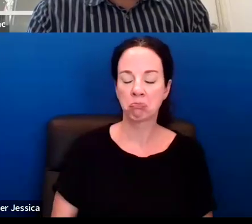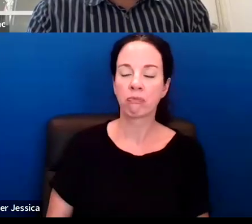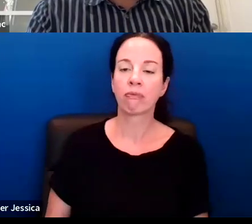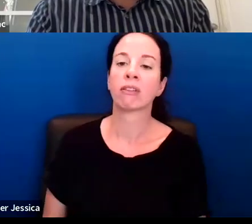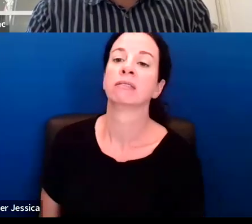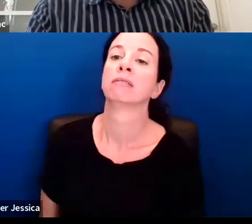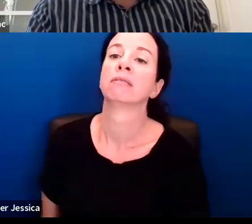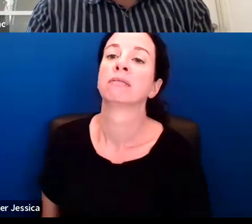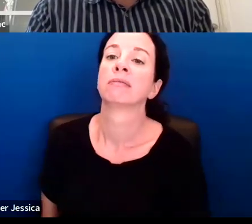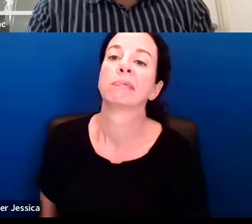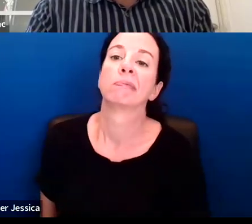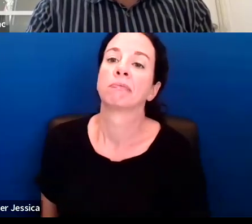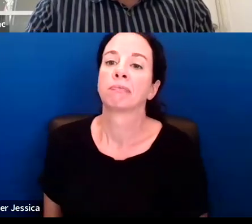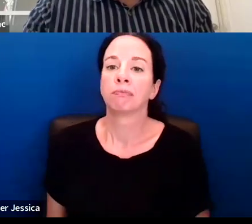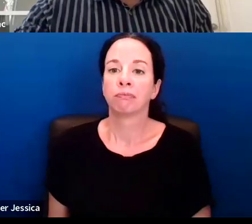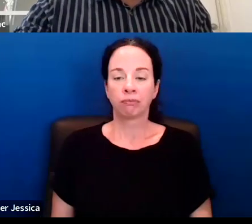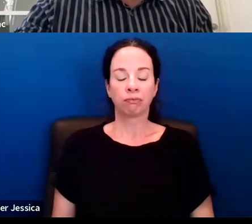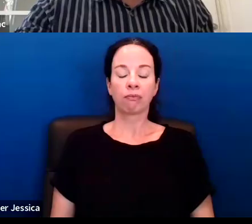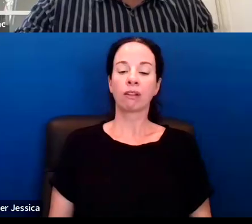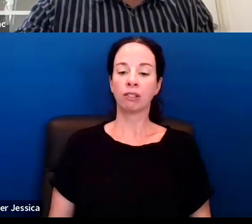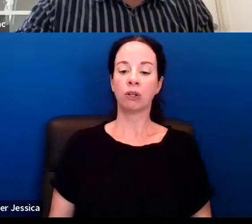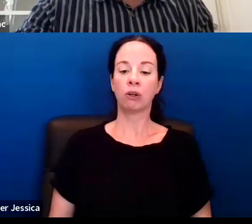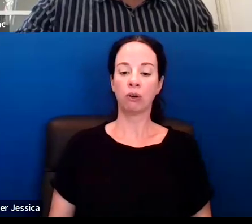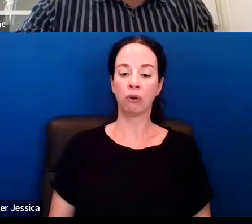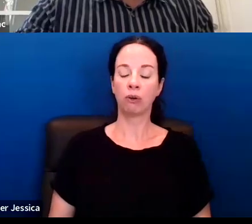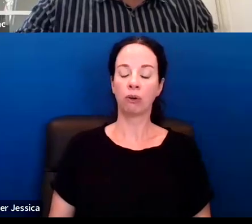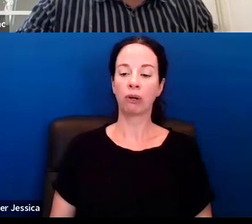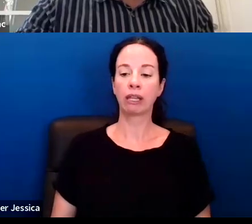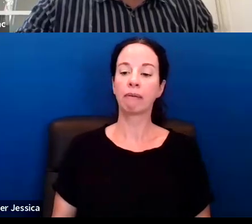as part of this partnership, there are going to be training for trainers, or training